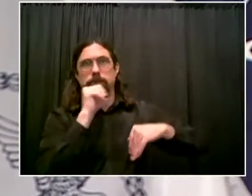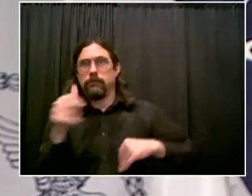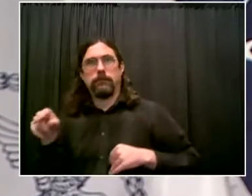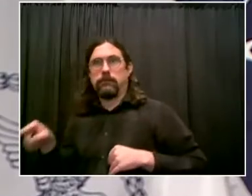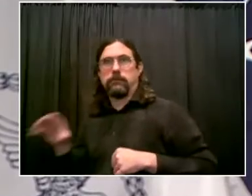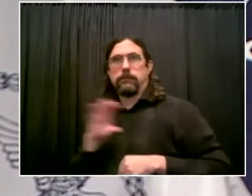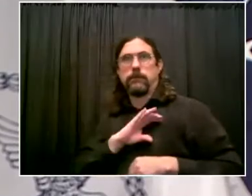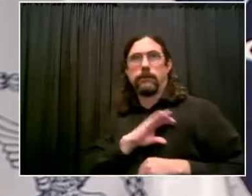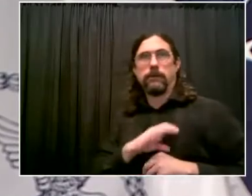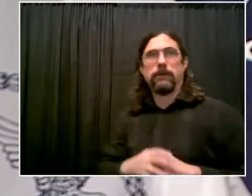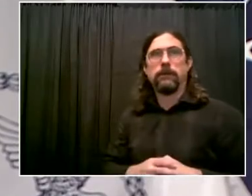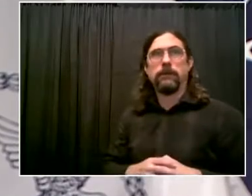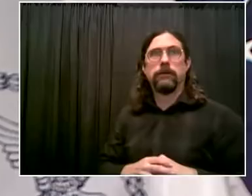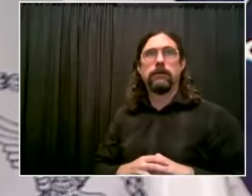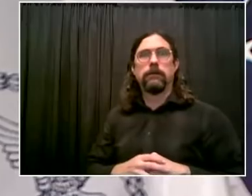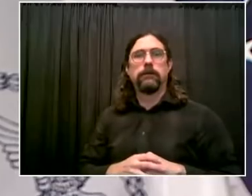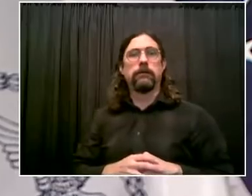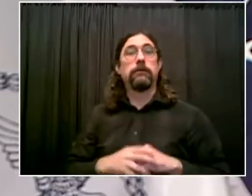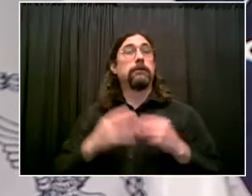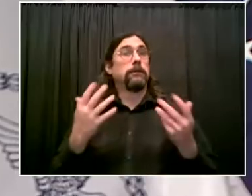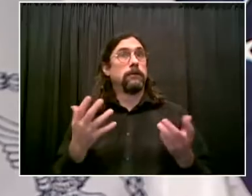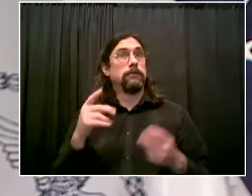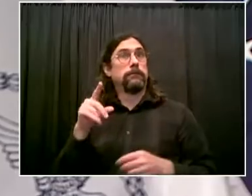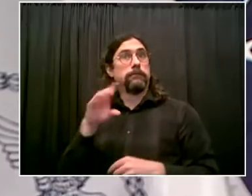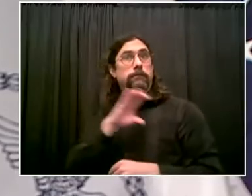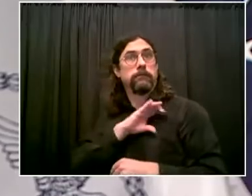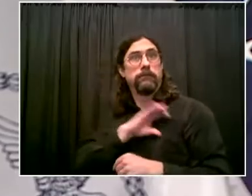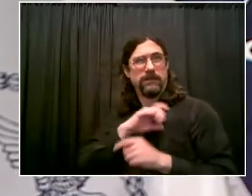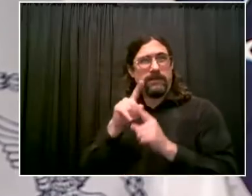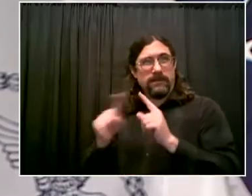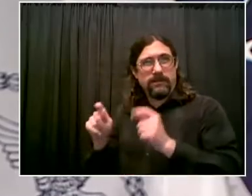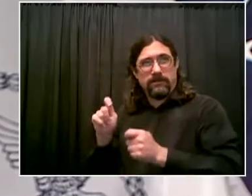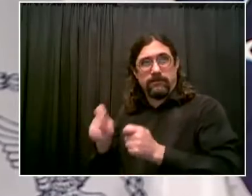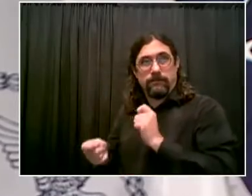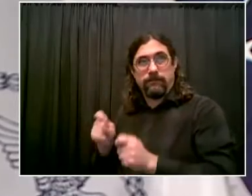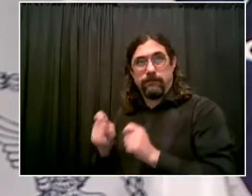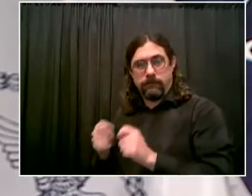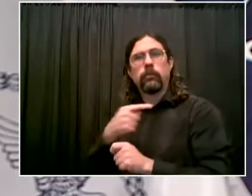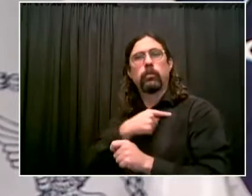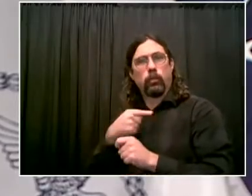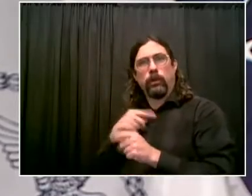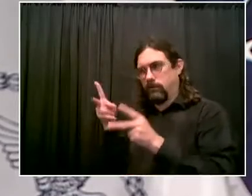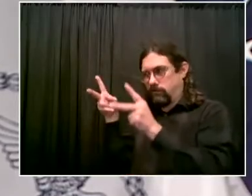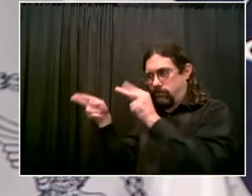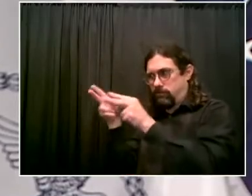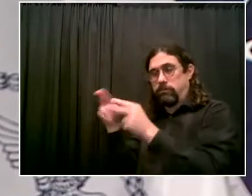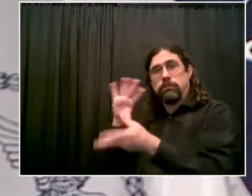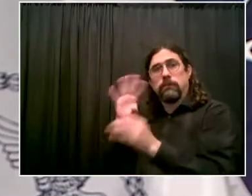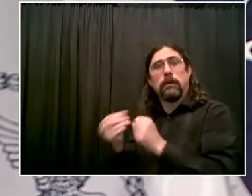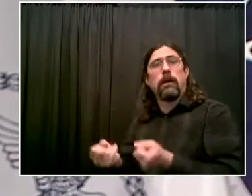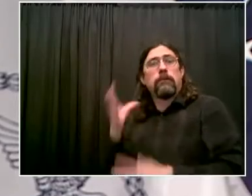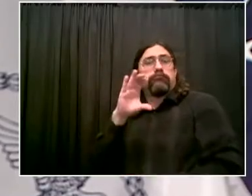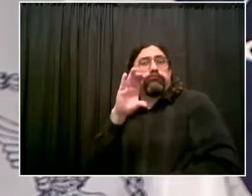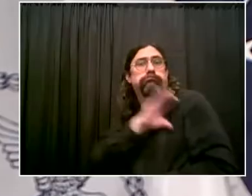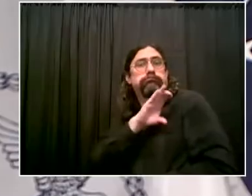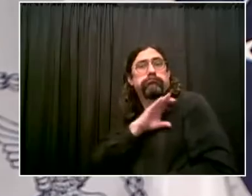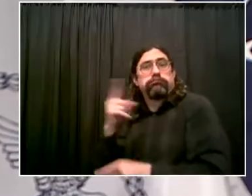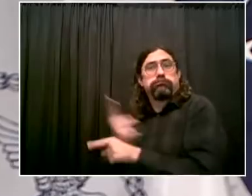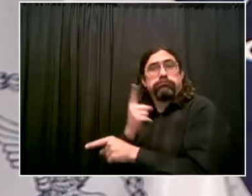FROM NYPD AND MORE FROM THE OTHER AGENCIES. SO THAT HAPPENS. THE SIZE OF THE POLICE FORCE WAS